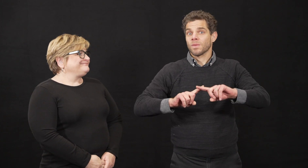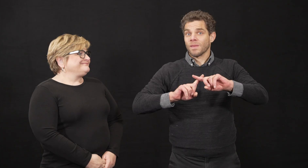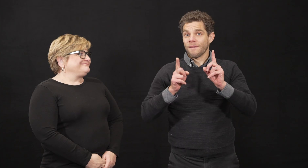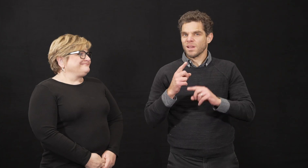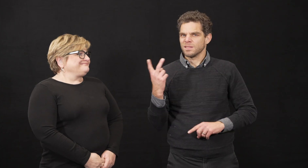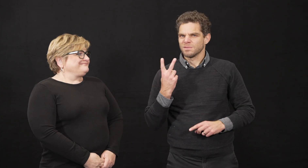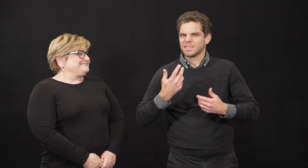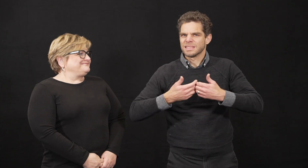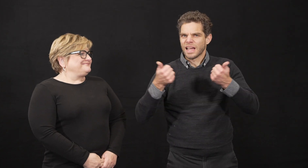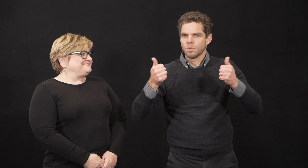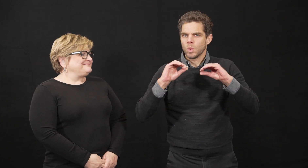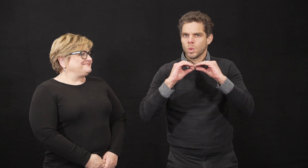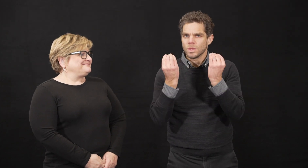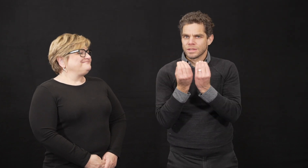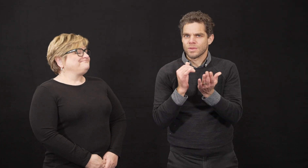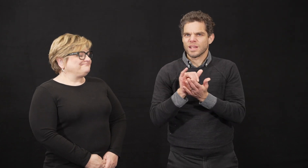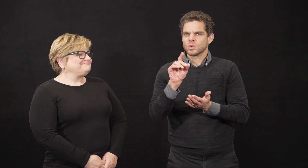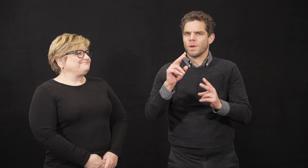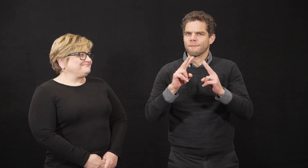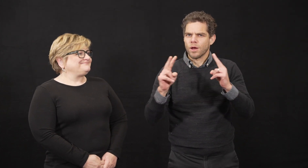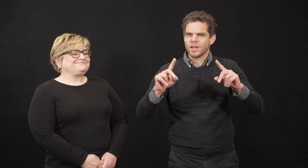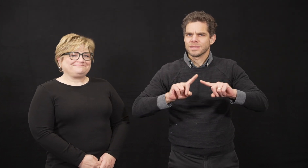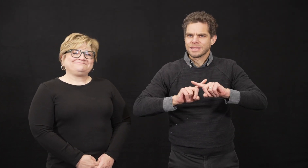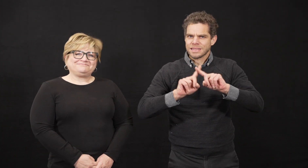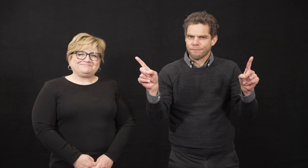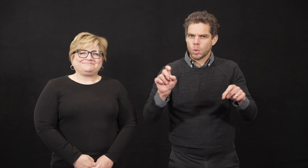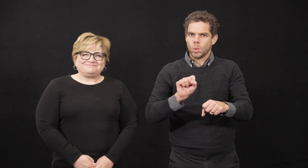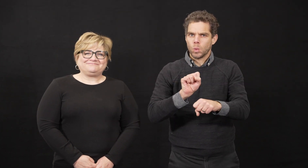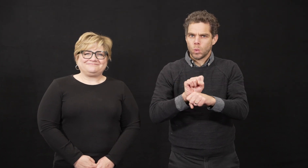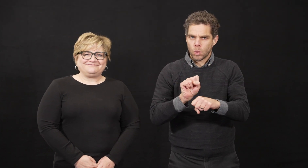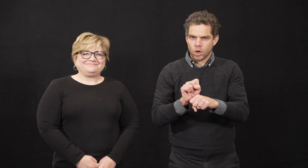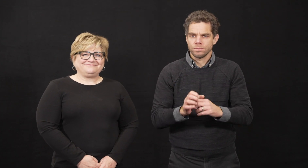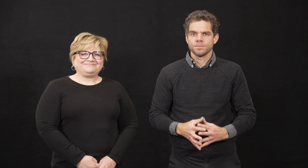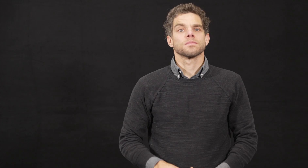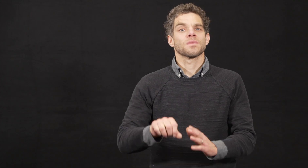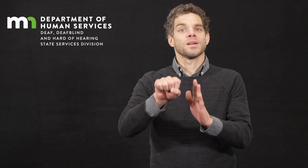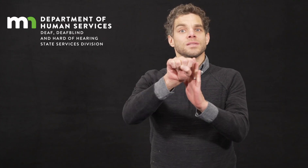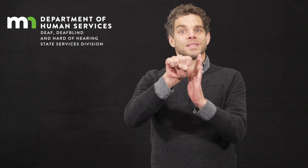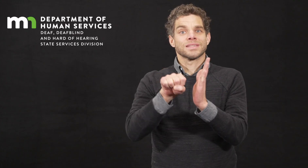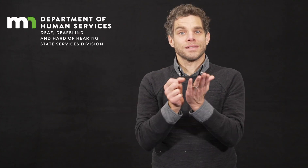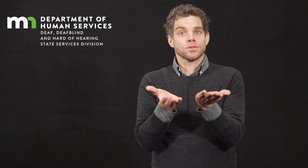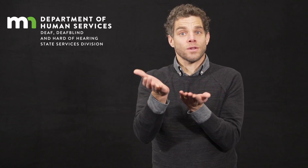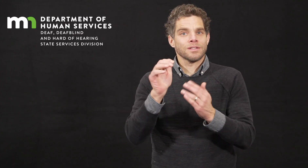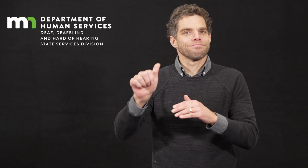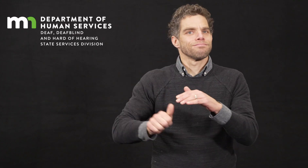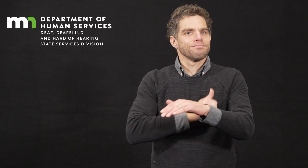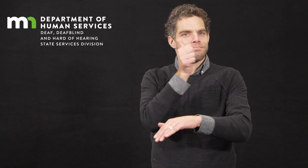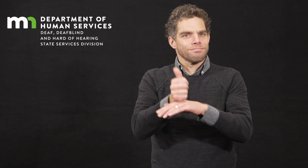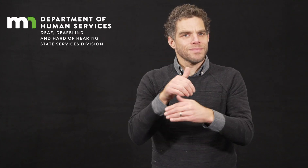However, we are separate organizations that do very different work. State Services was created in 1980.